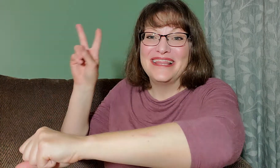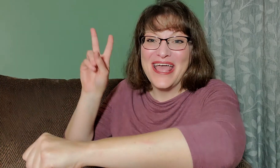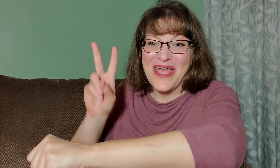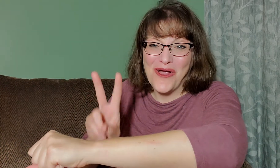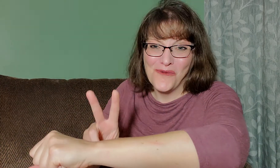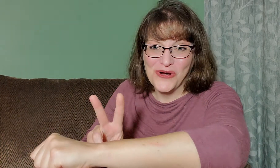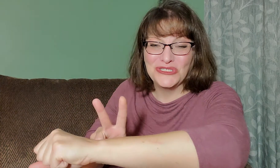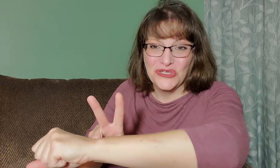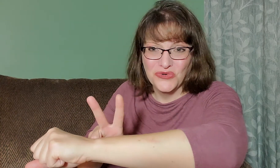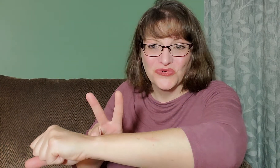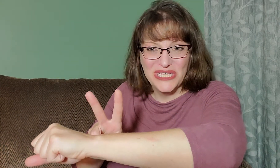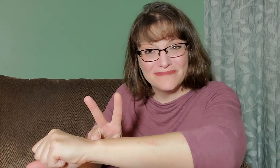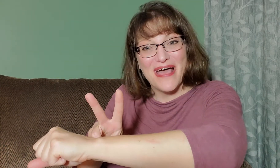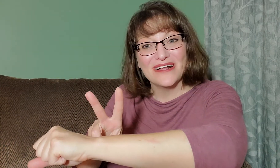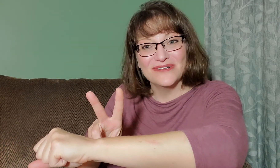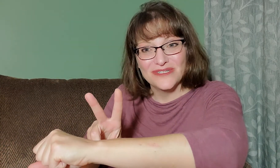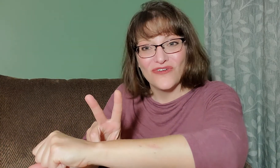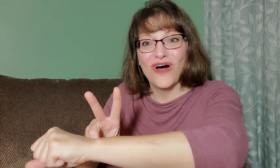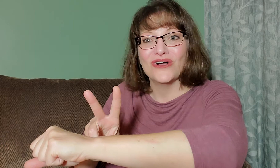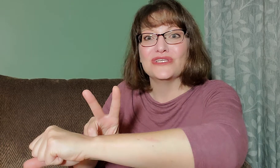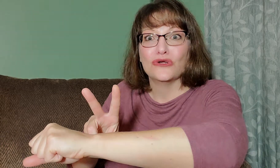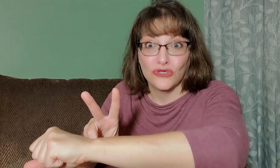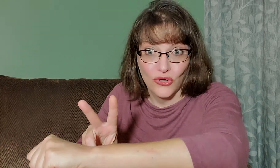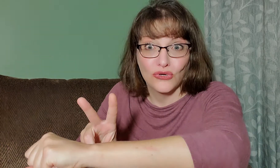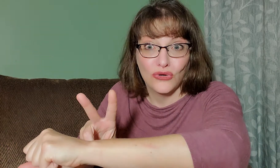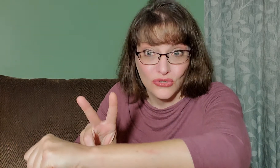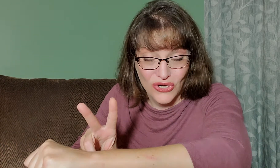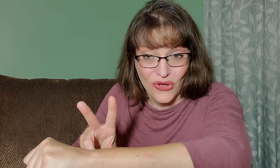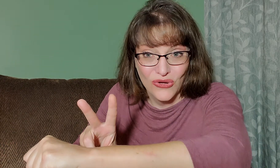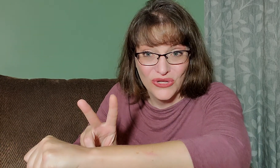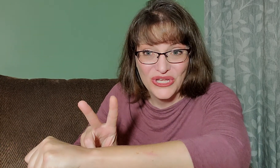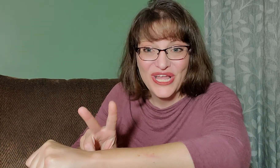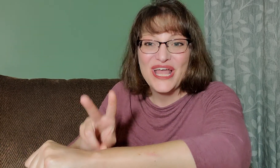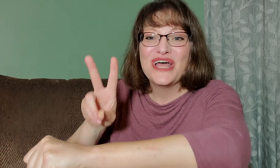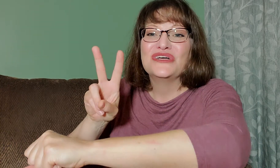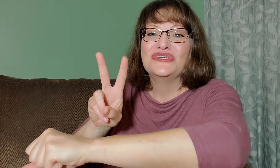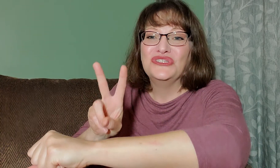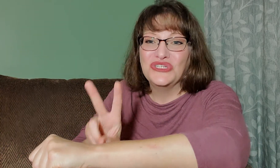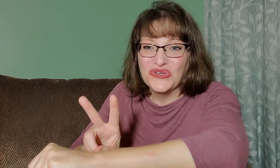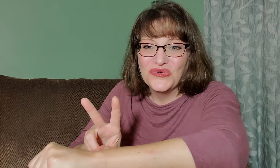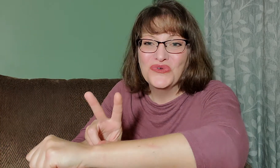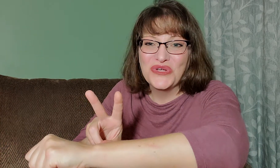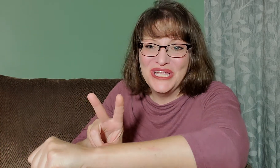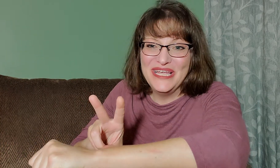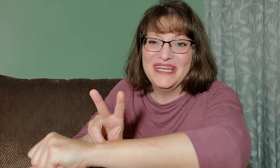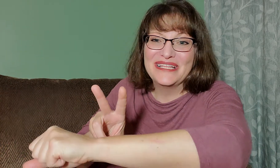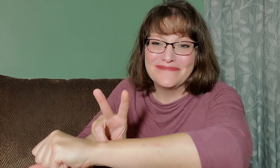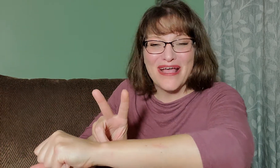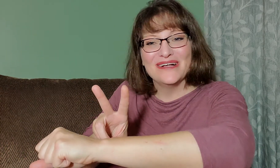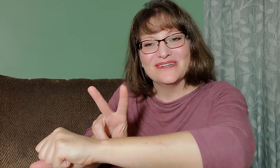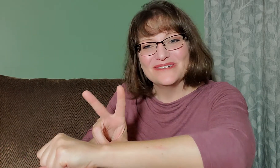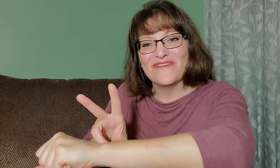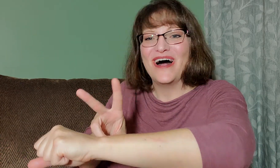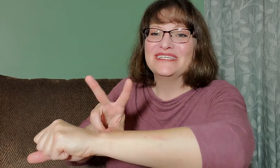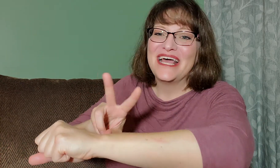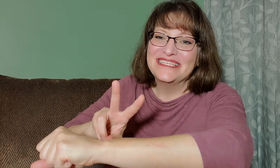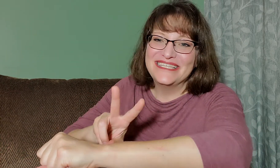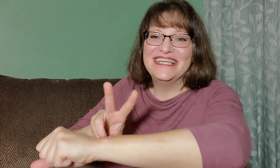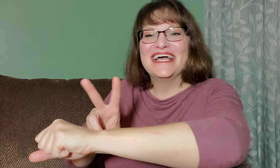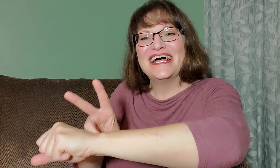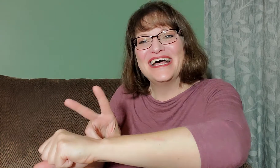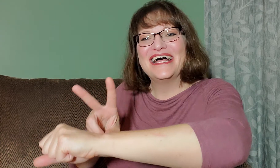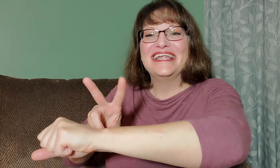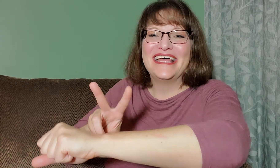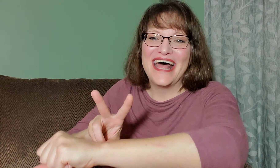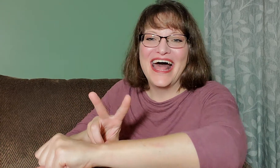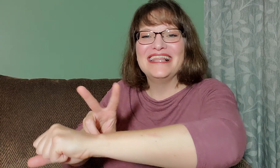there were 2 green speckled frogs. Glug glug! 2 green and speckled frogs, sitting on a hollow